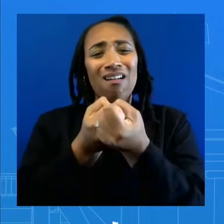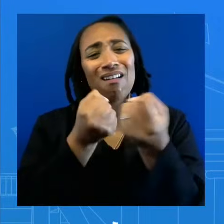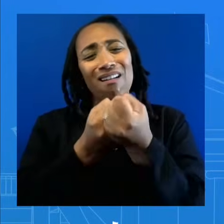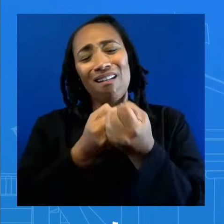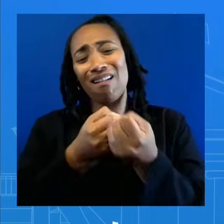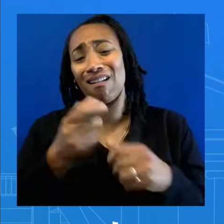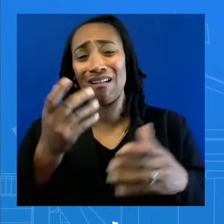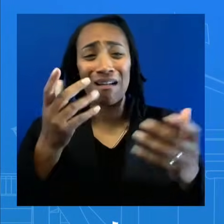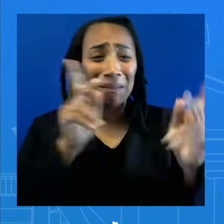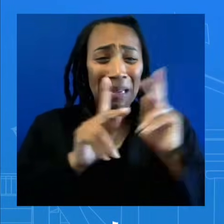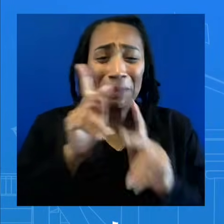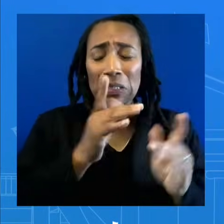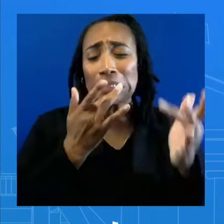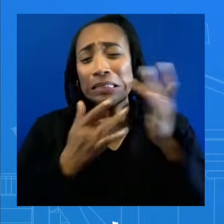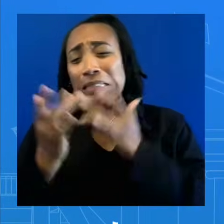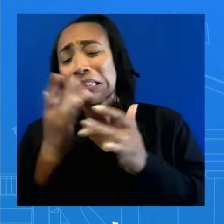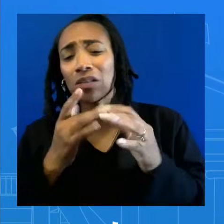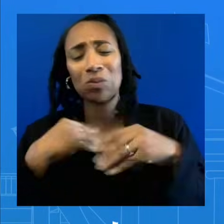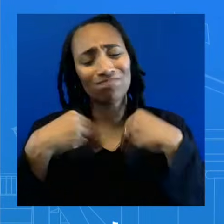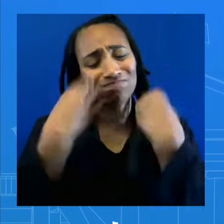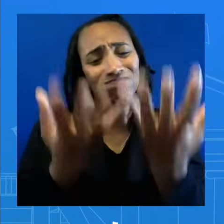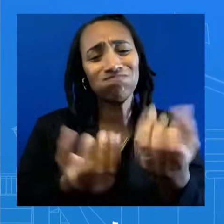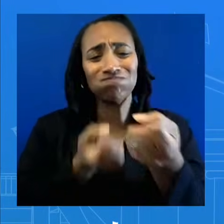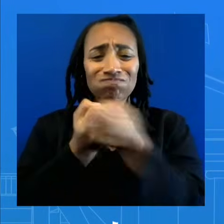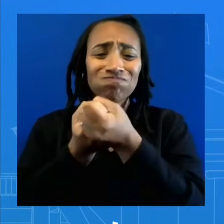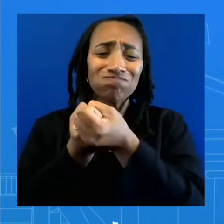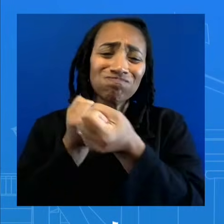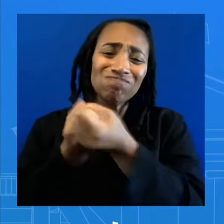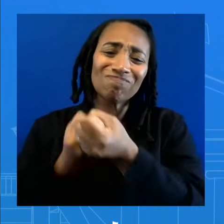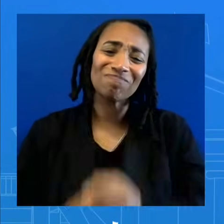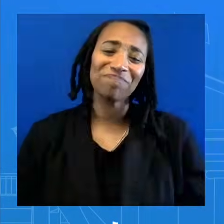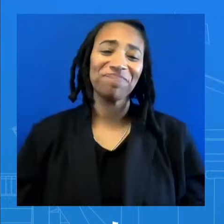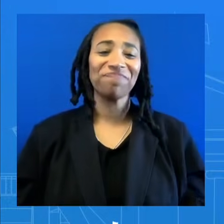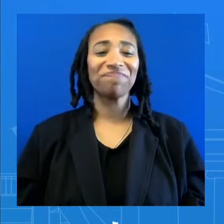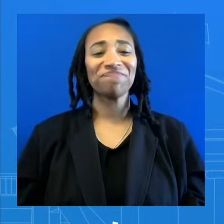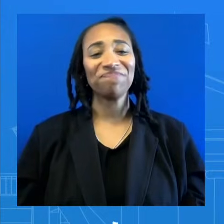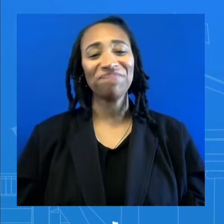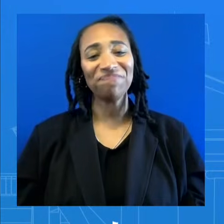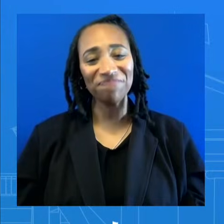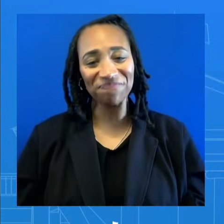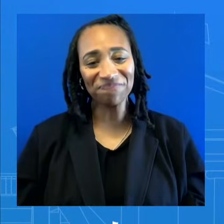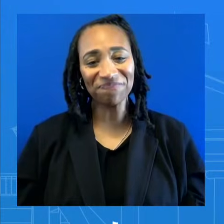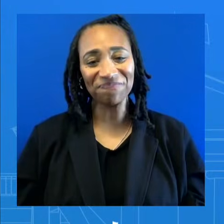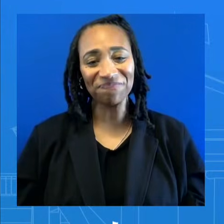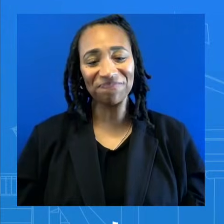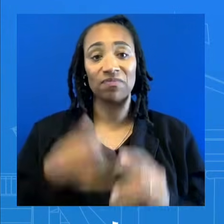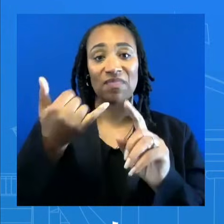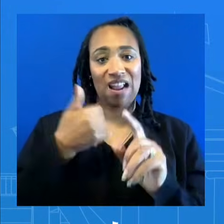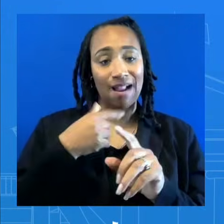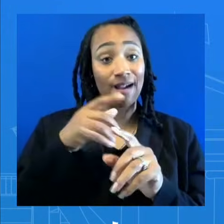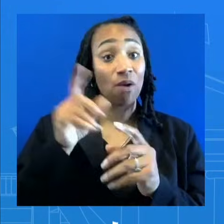and to Cairo to continue these efforts. His travel, of course, coincides with that of Secretary Blinken, who is traveling to Jordan and Turkey,